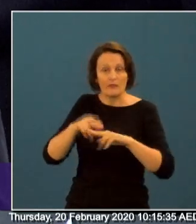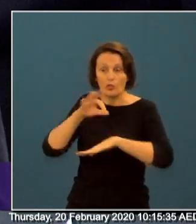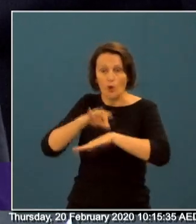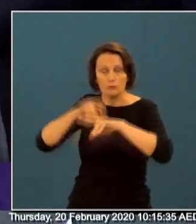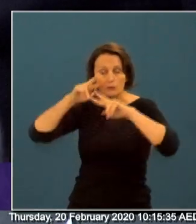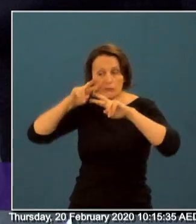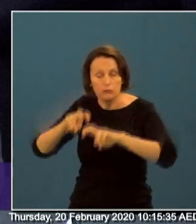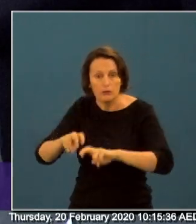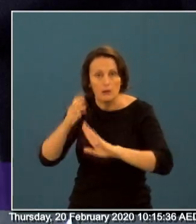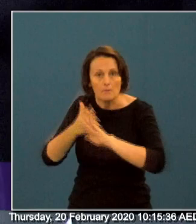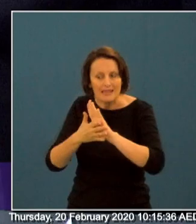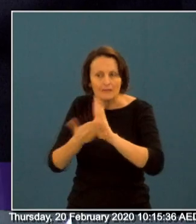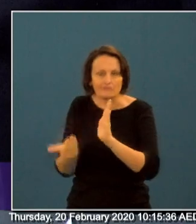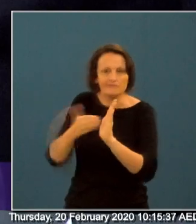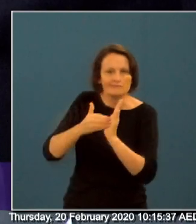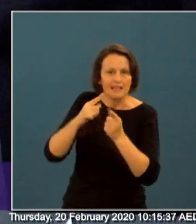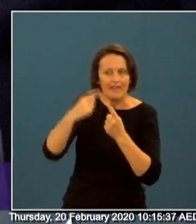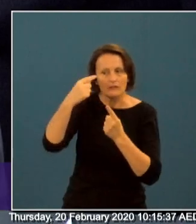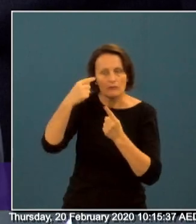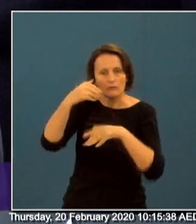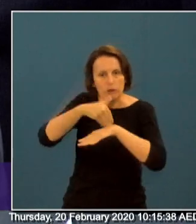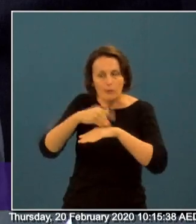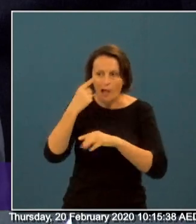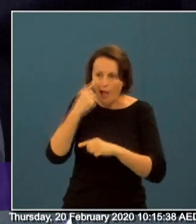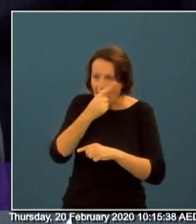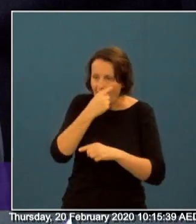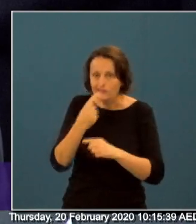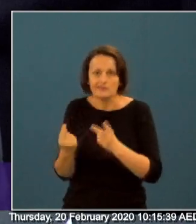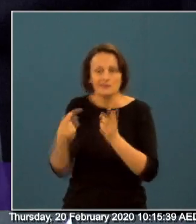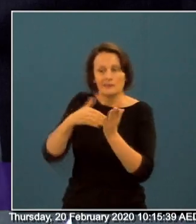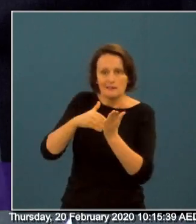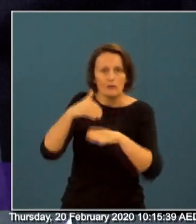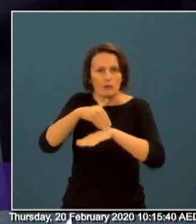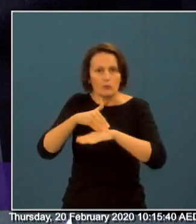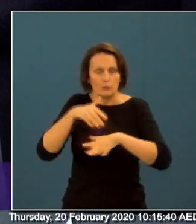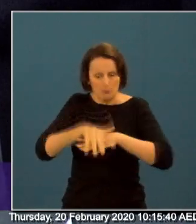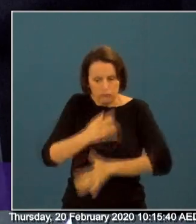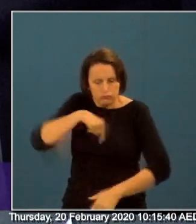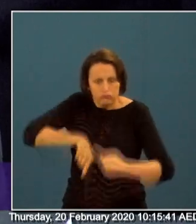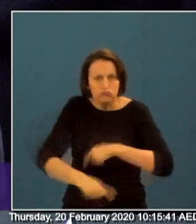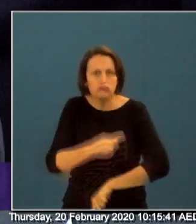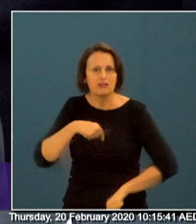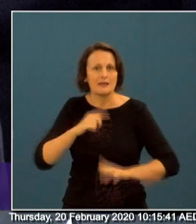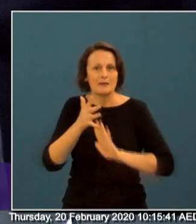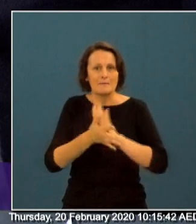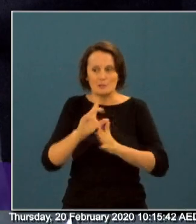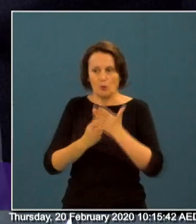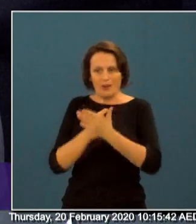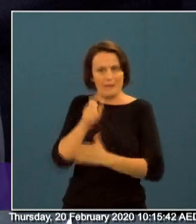that they have eye trouble and vascular problems and all sorts of stuff. What's going to happen to that individual?